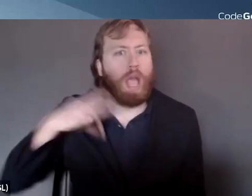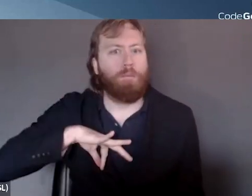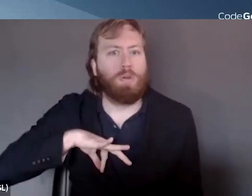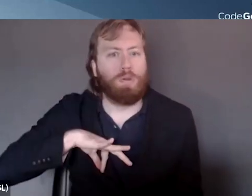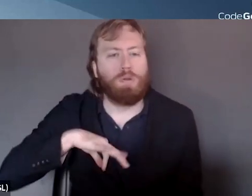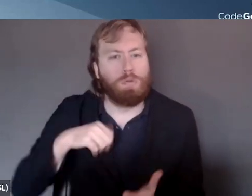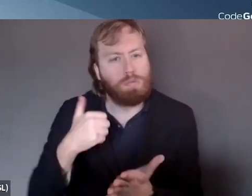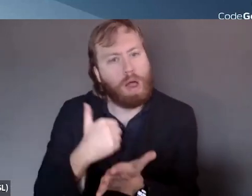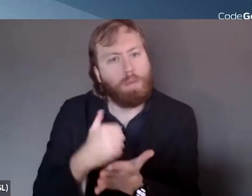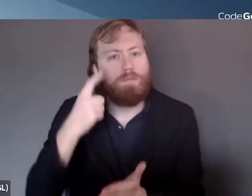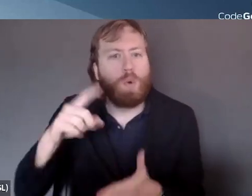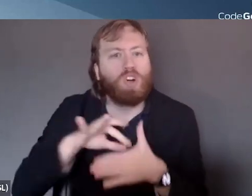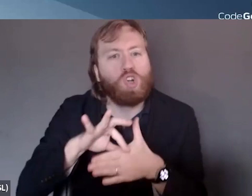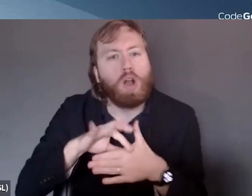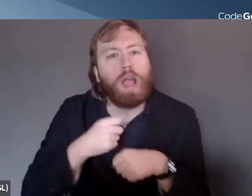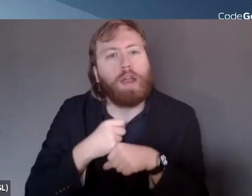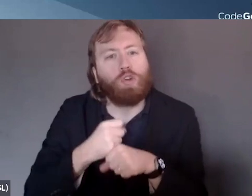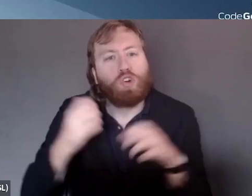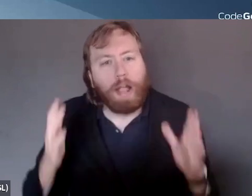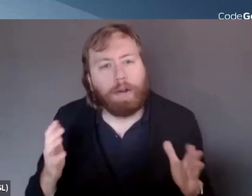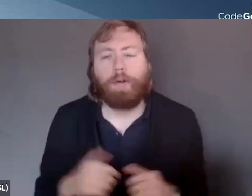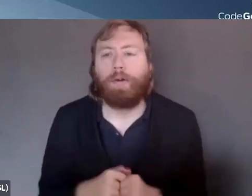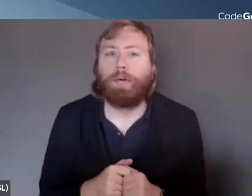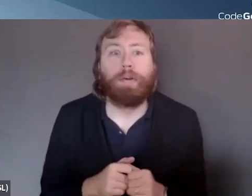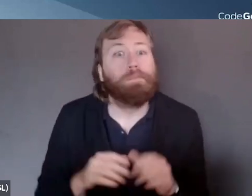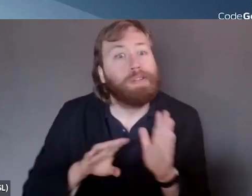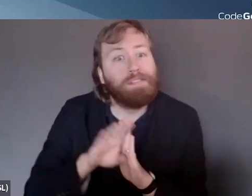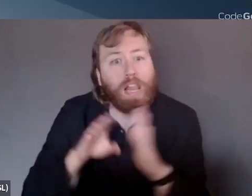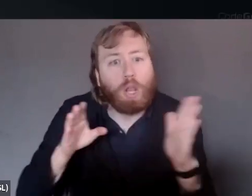as well as developers, website auditors, and website remediators.